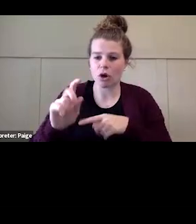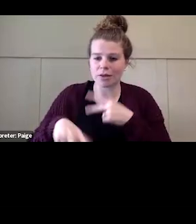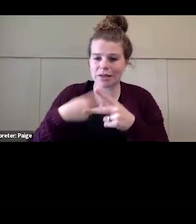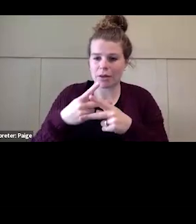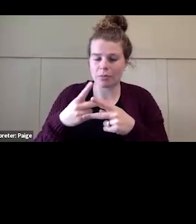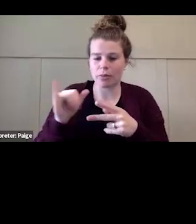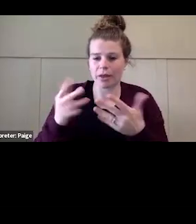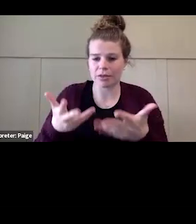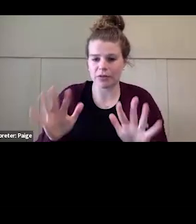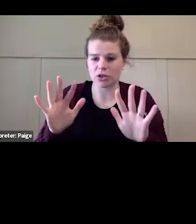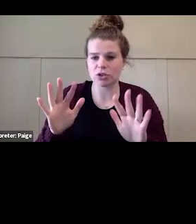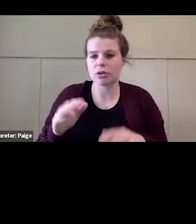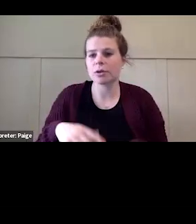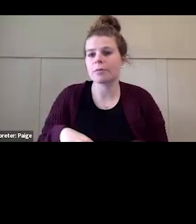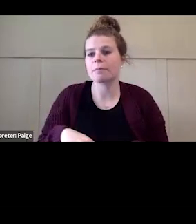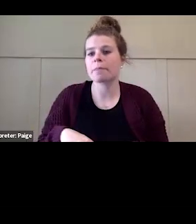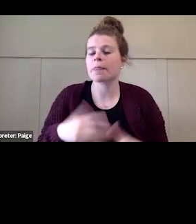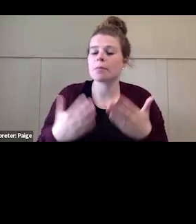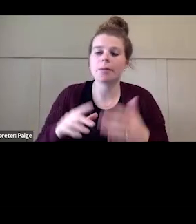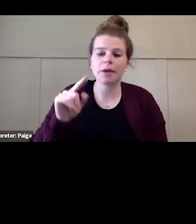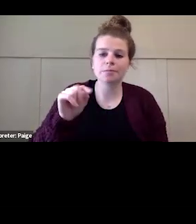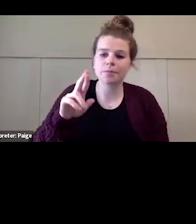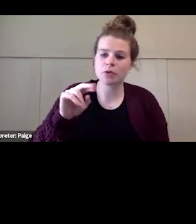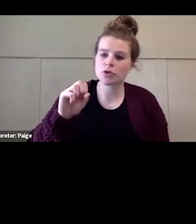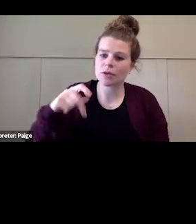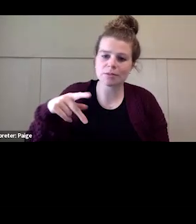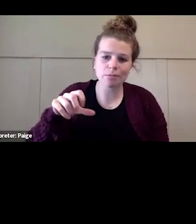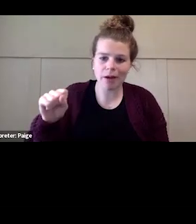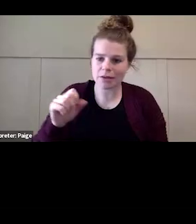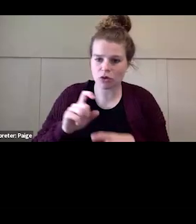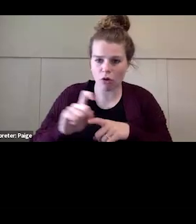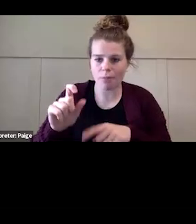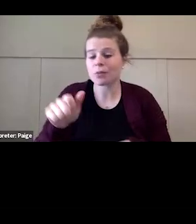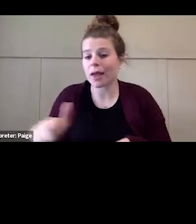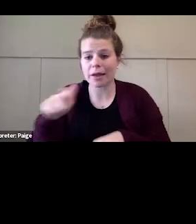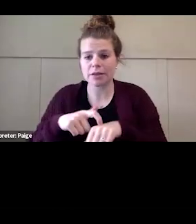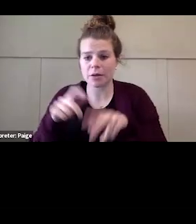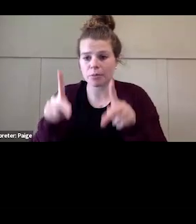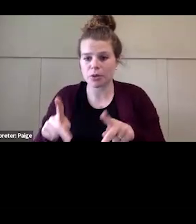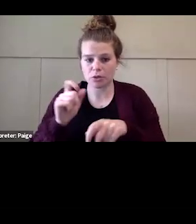and that's gonna be a trespass call. So anytime someone calls in, there's a certain call type